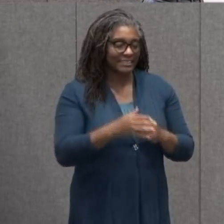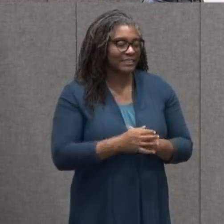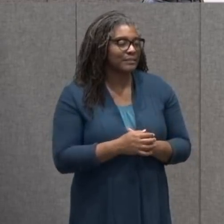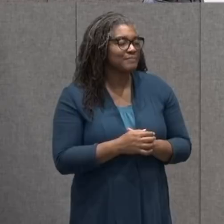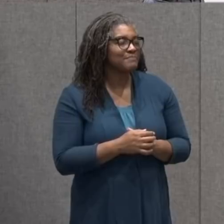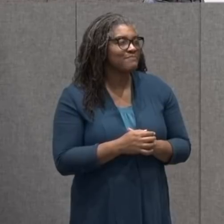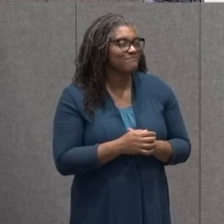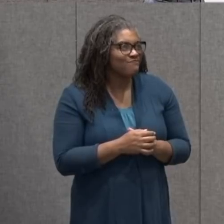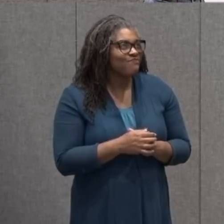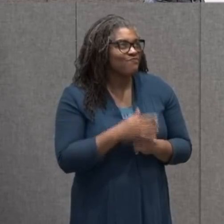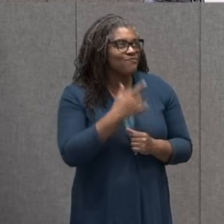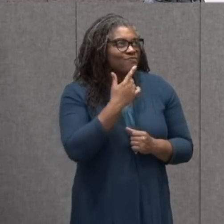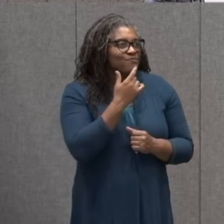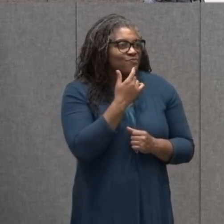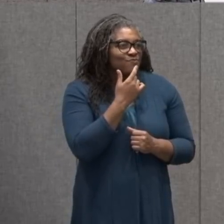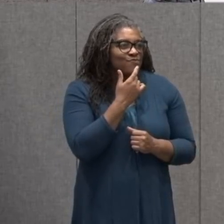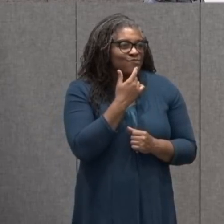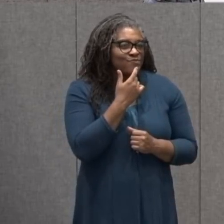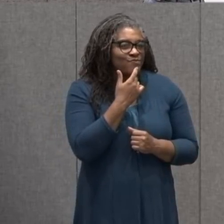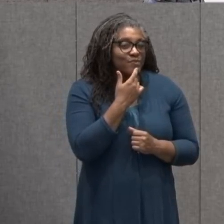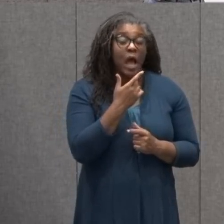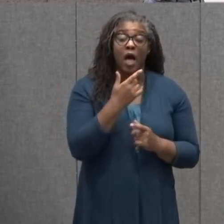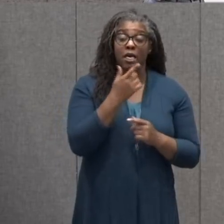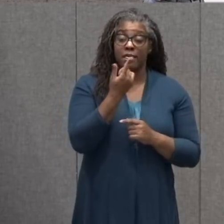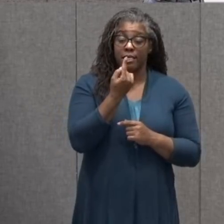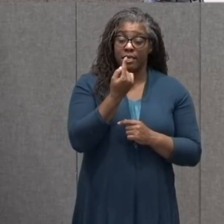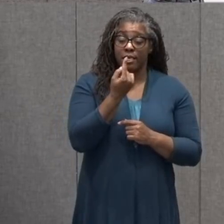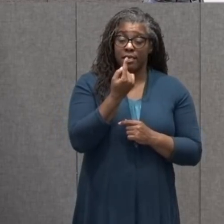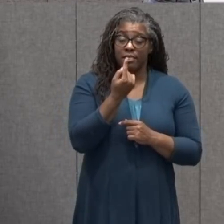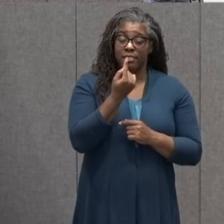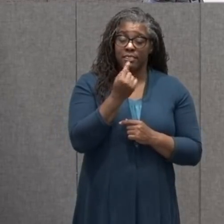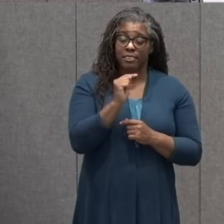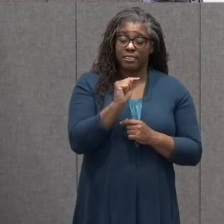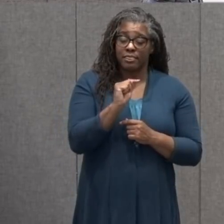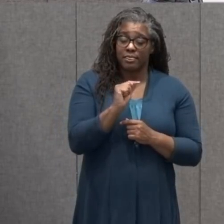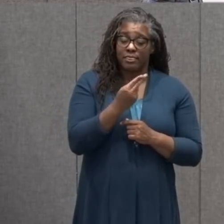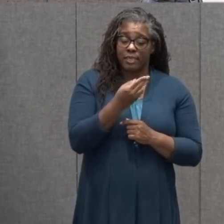The metamorphosis of the tadpole